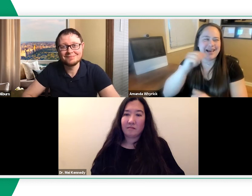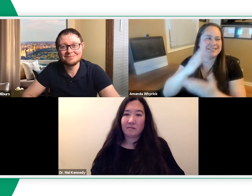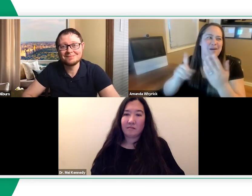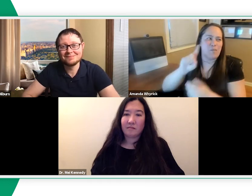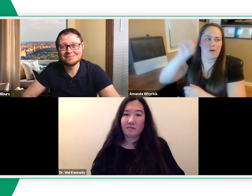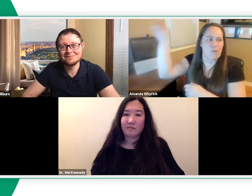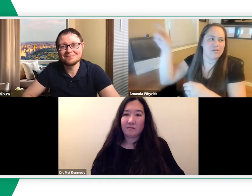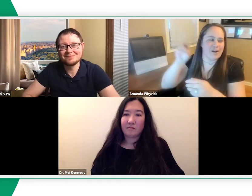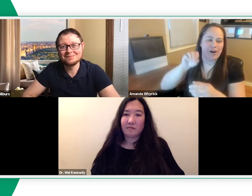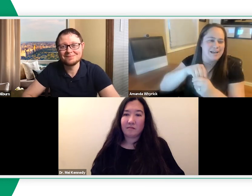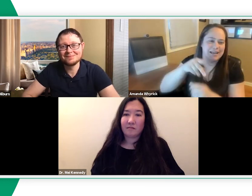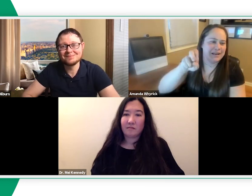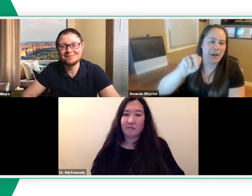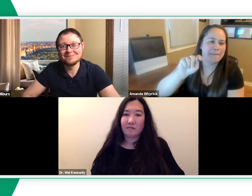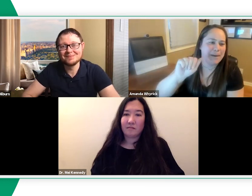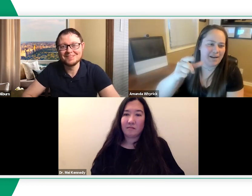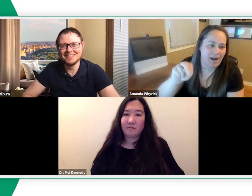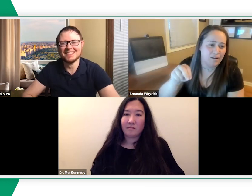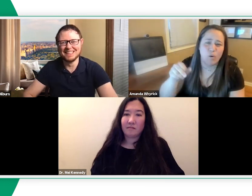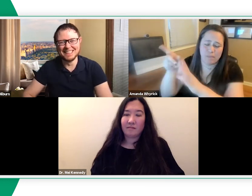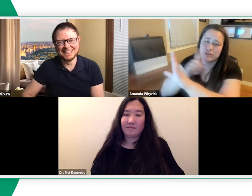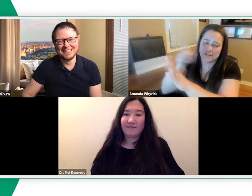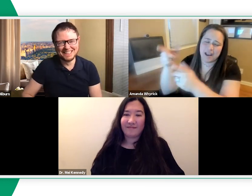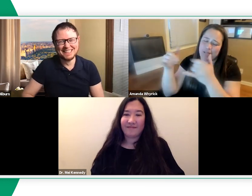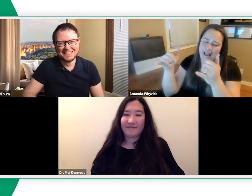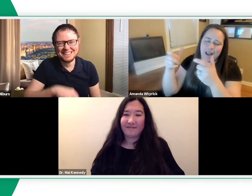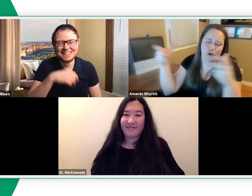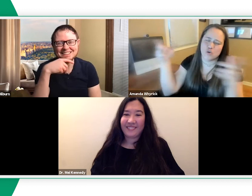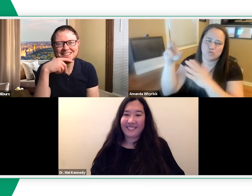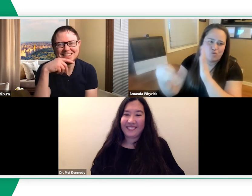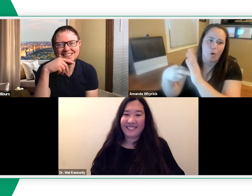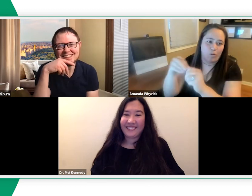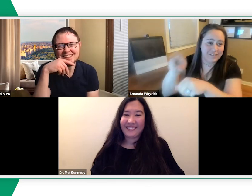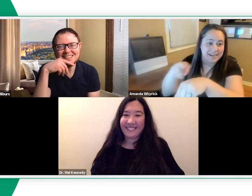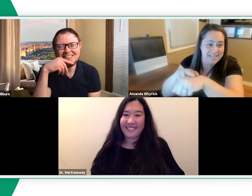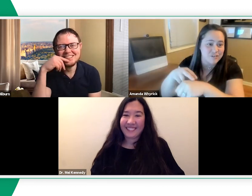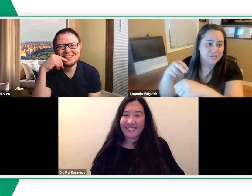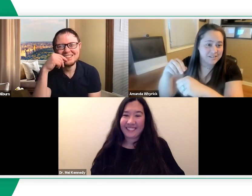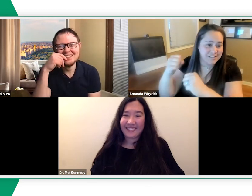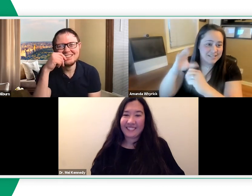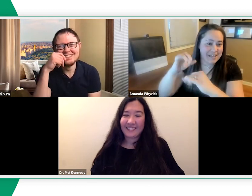not someone over there in Pentagon – oh, I'm sure they play a huge role in the nation’s